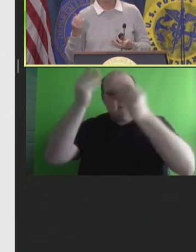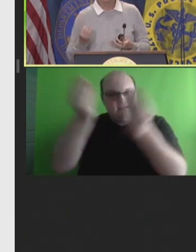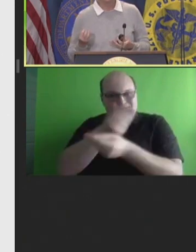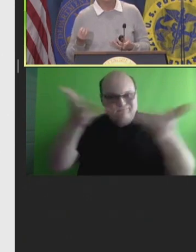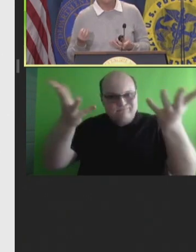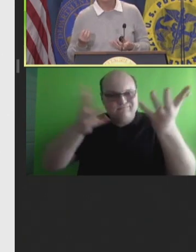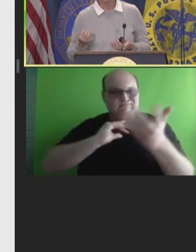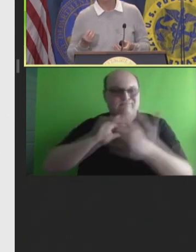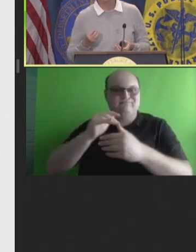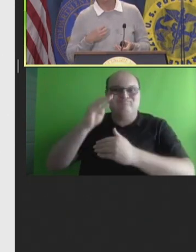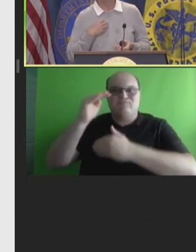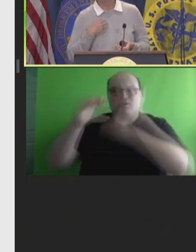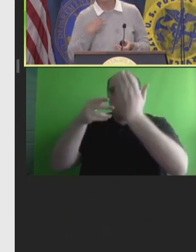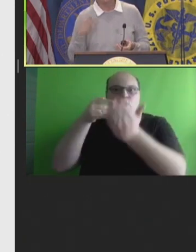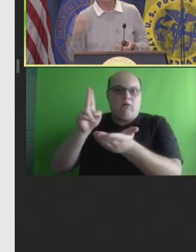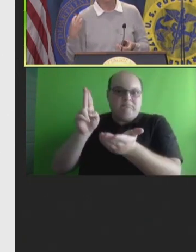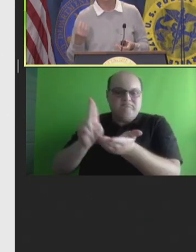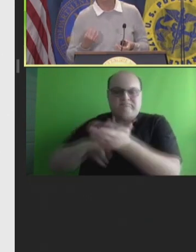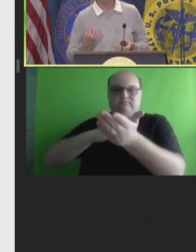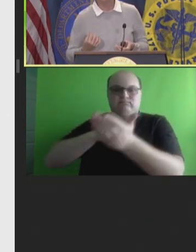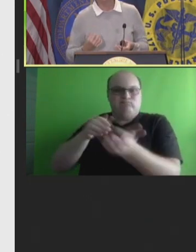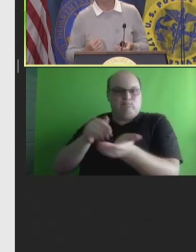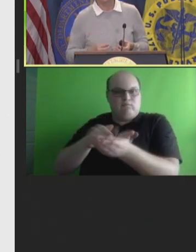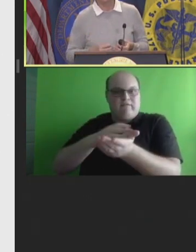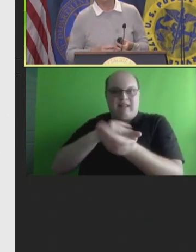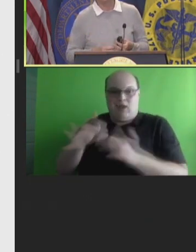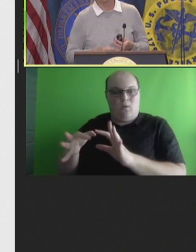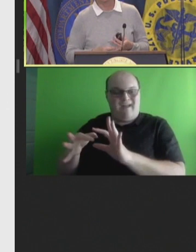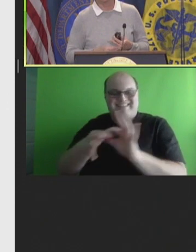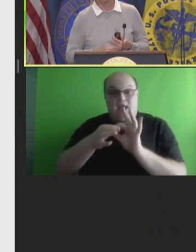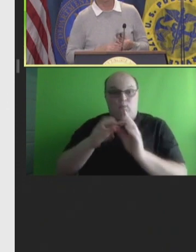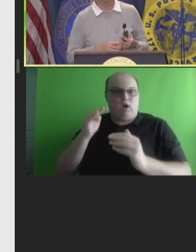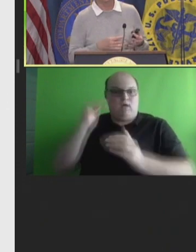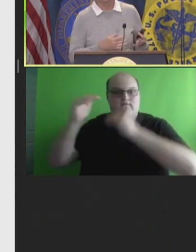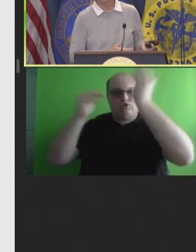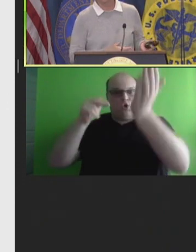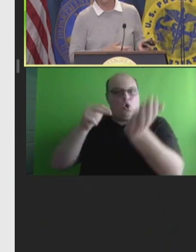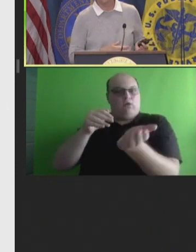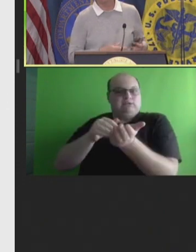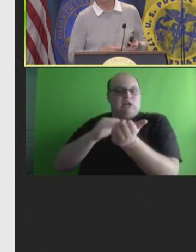adult providers. We now have a network of adult providers similar to the network we have with